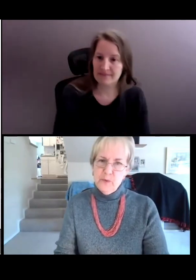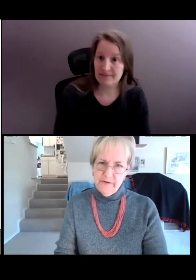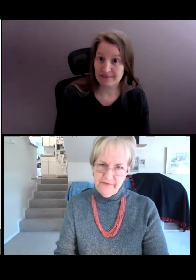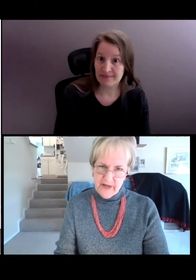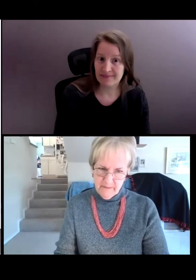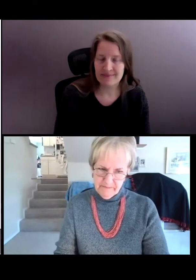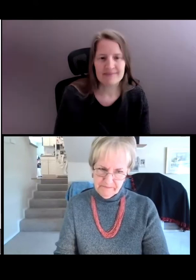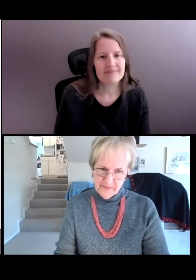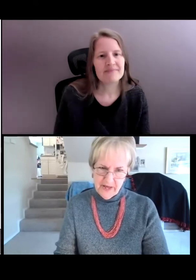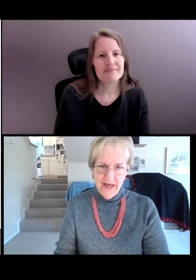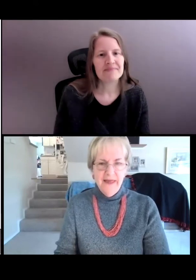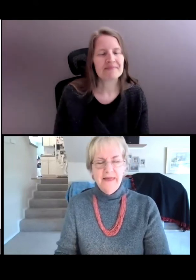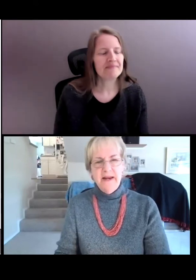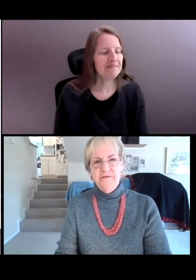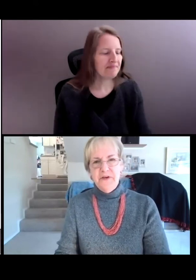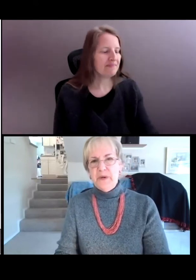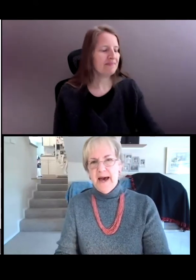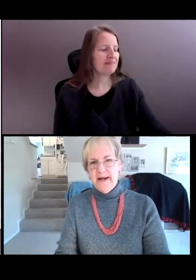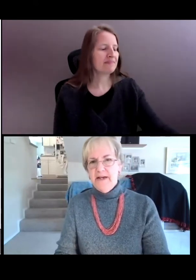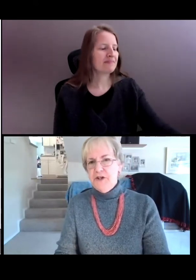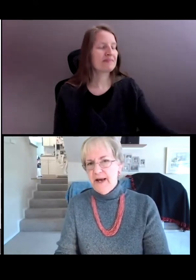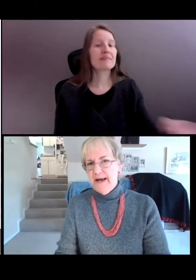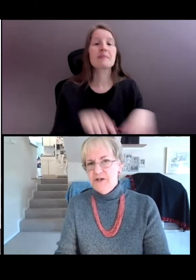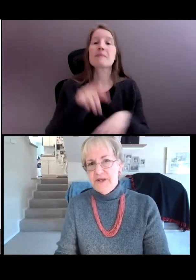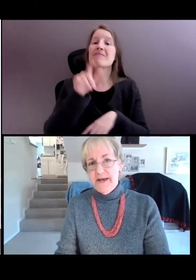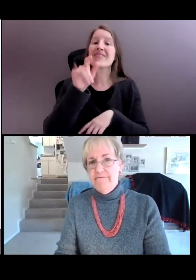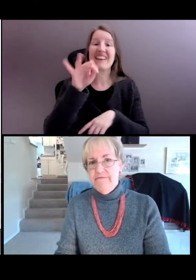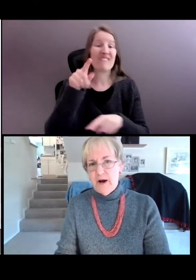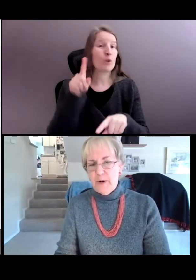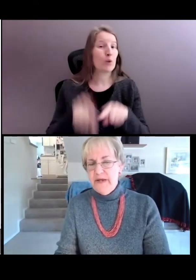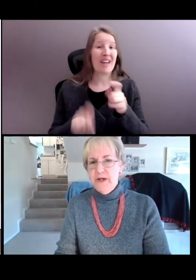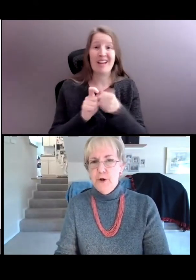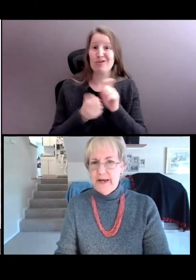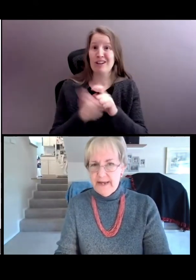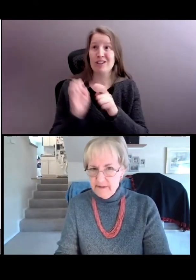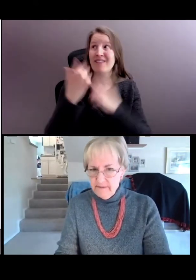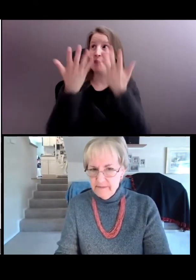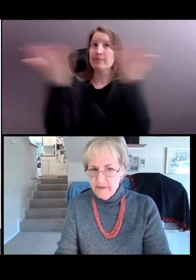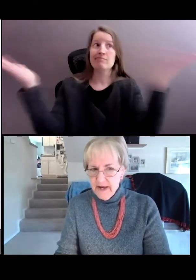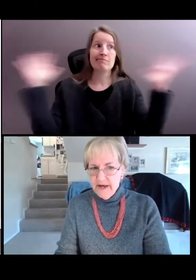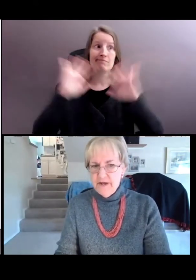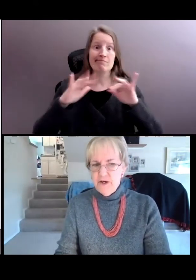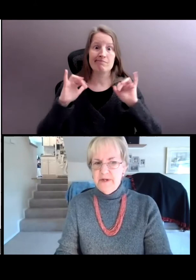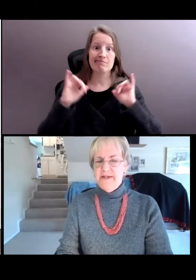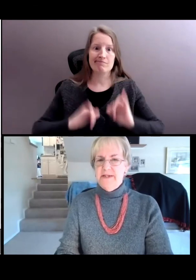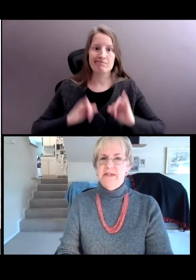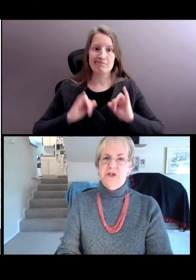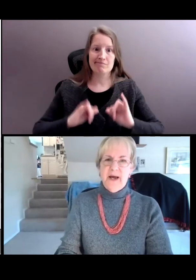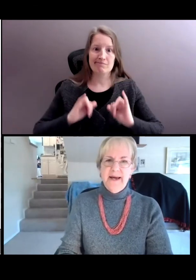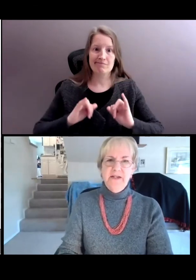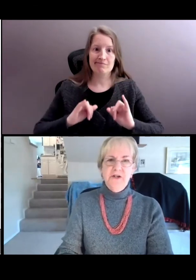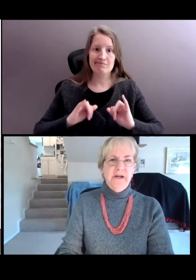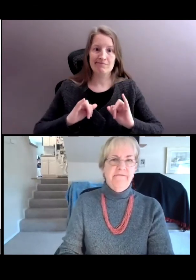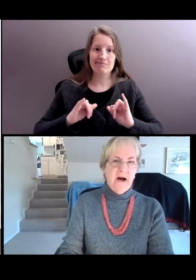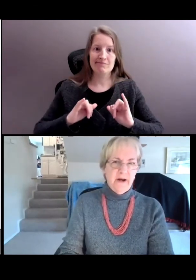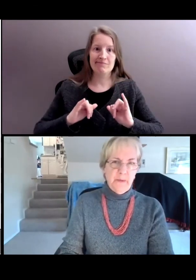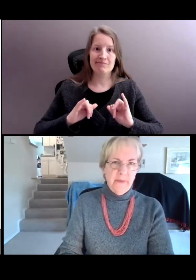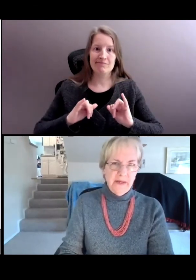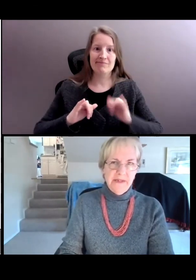Rule of thumb, if you cannot change the environment you are in, you need to change environments